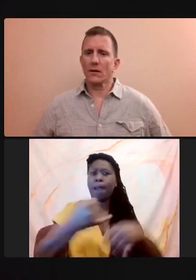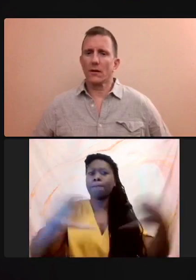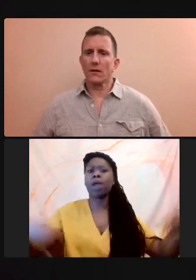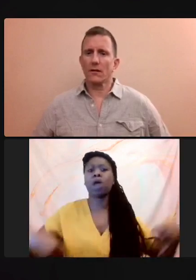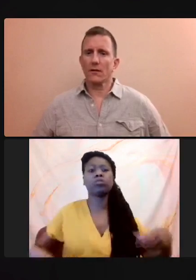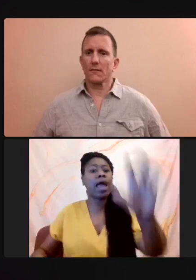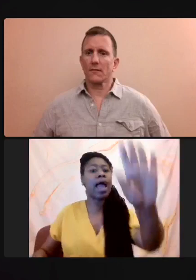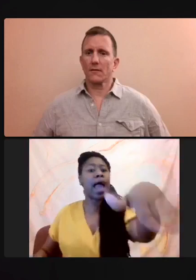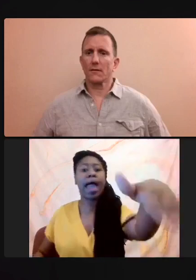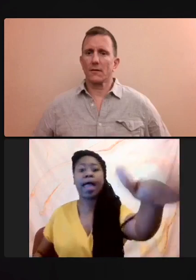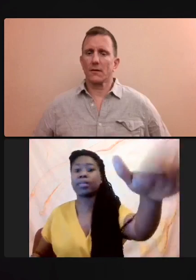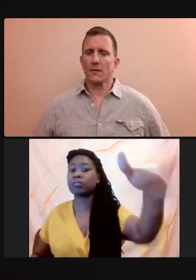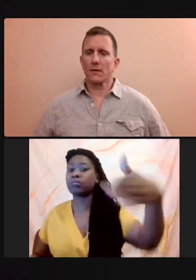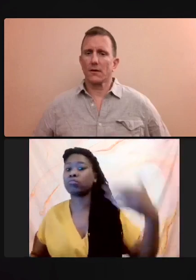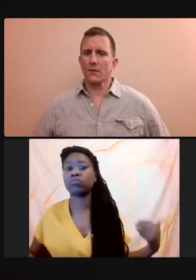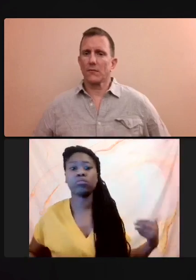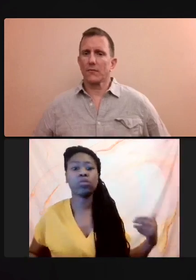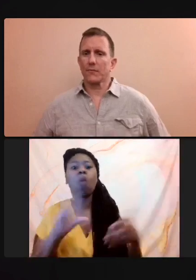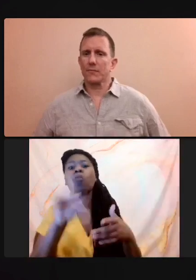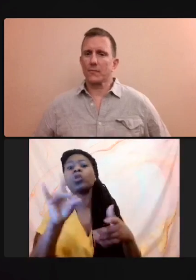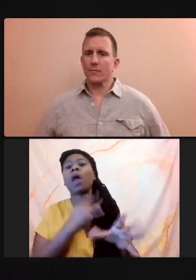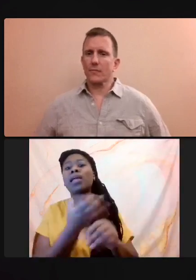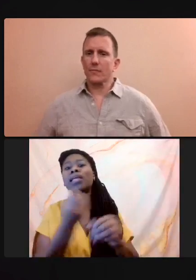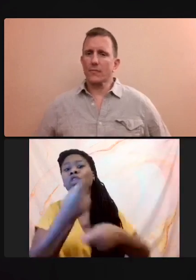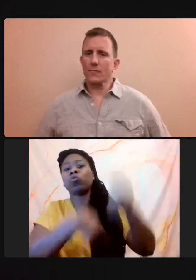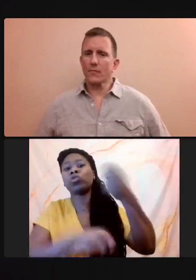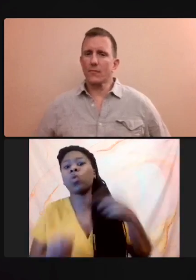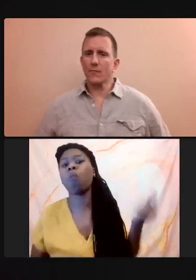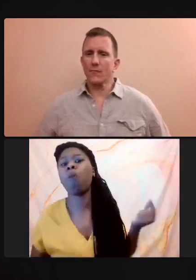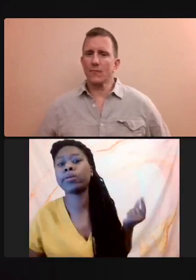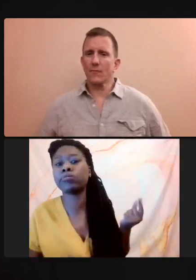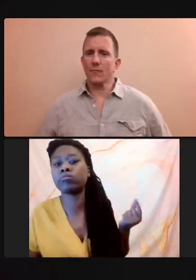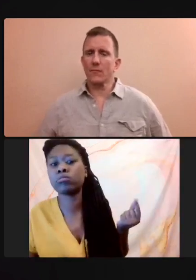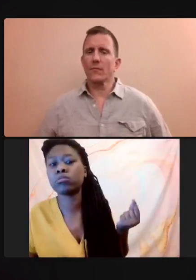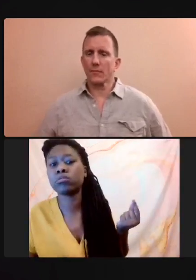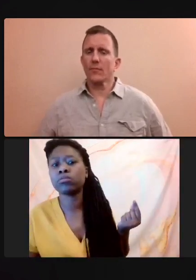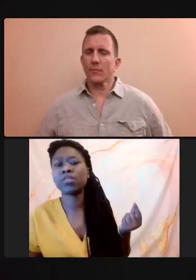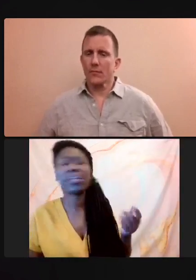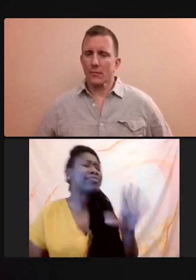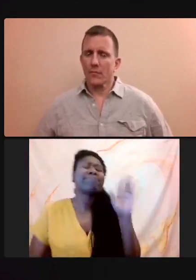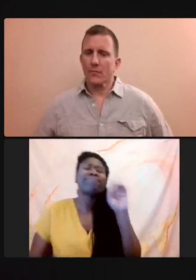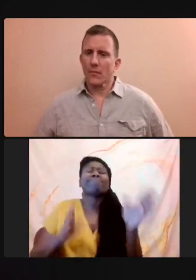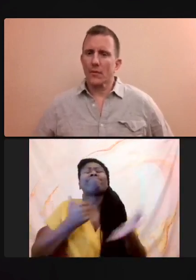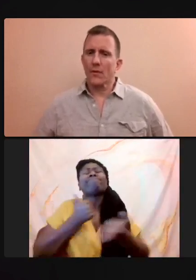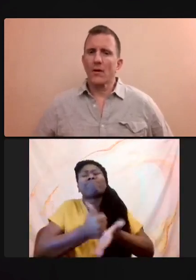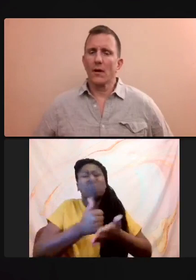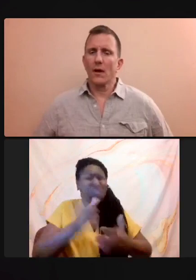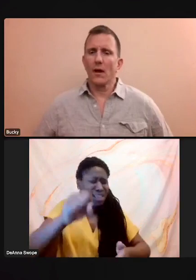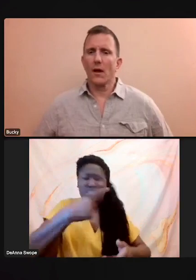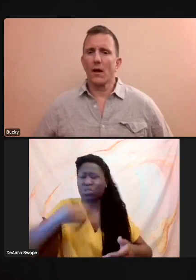So basically, I want you to make sure that you are going to be working. I'm not going to sit here and, you know, invest in you and then you ghost me.